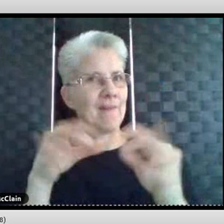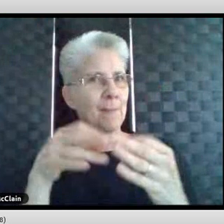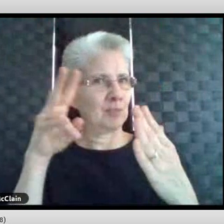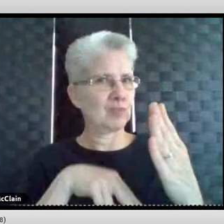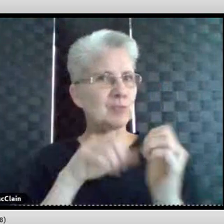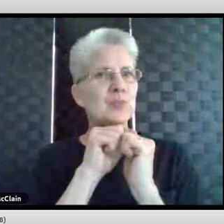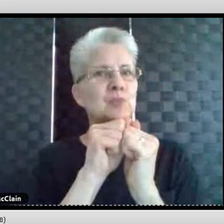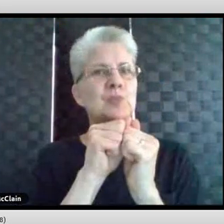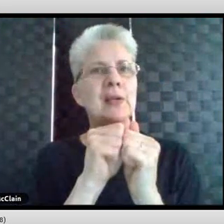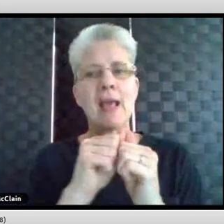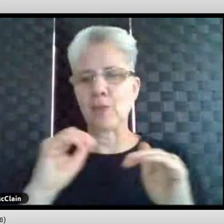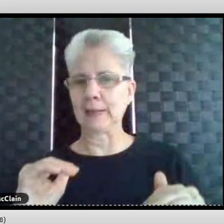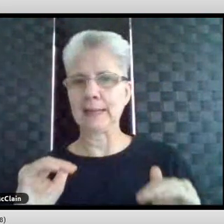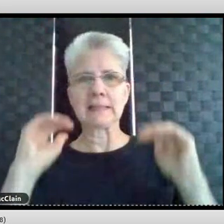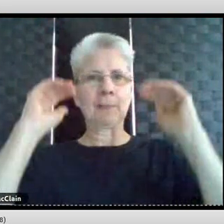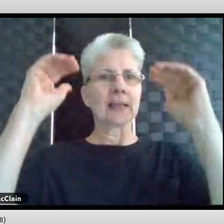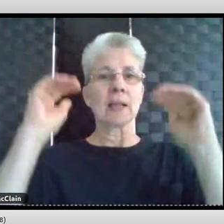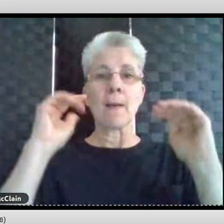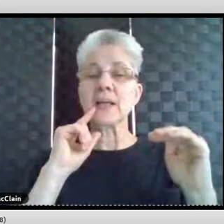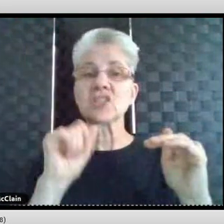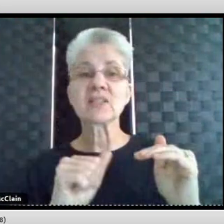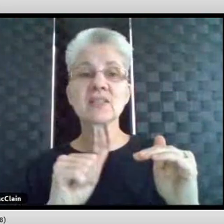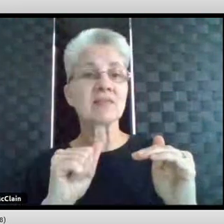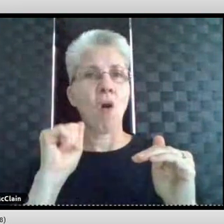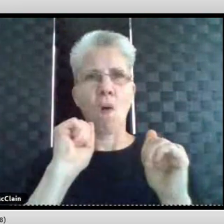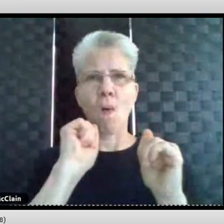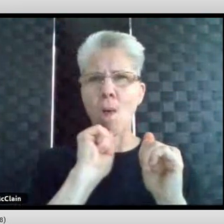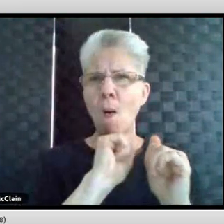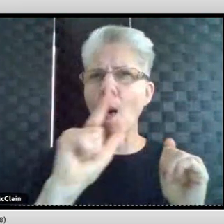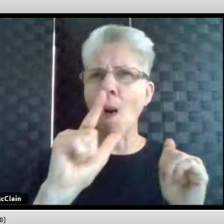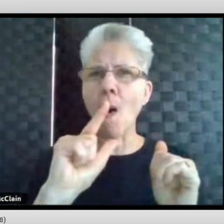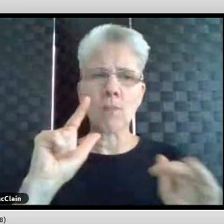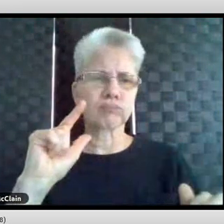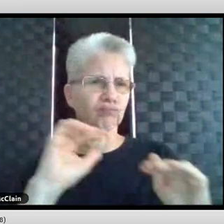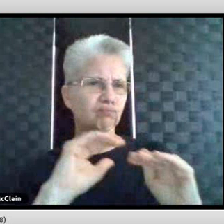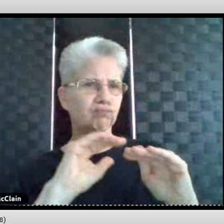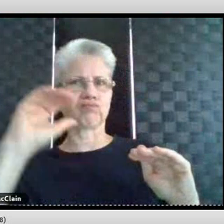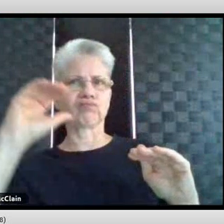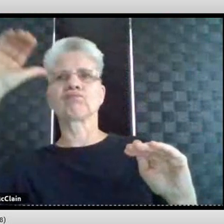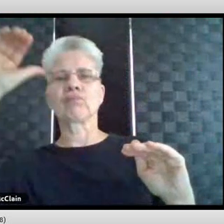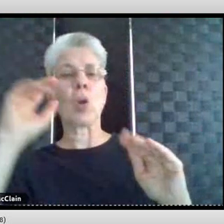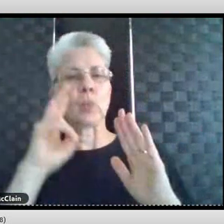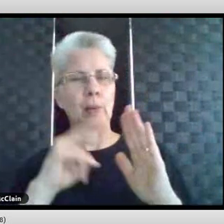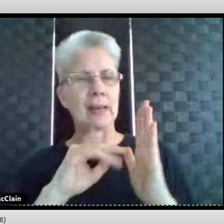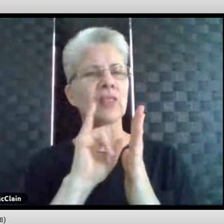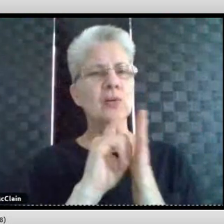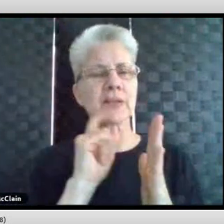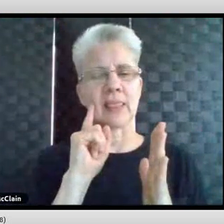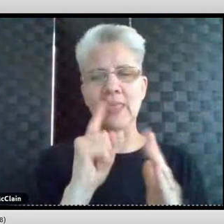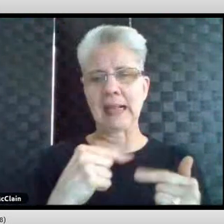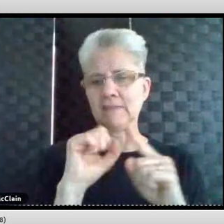Not the little kids, not the big kids, not just Mom, not just Dad, just the whole family read time. Elizabeth says, "I think living situation is a category